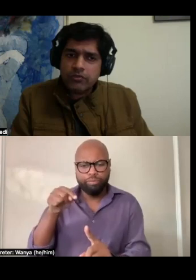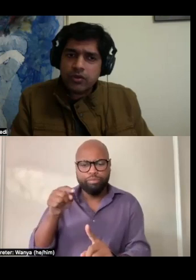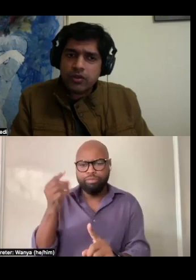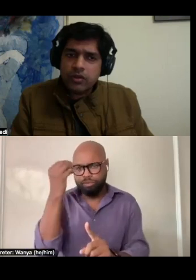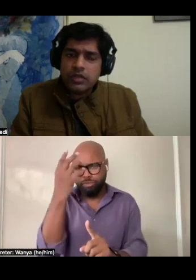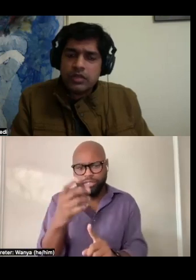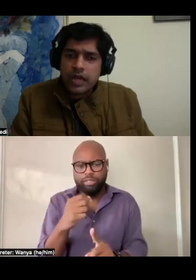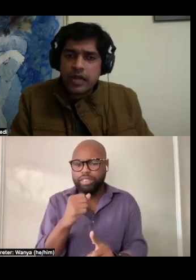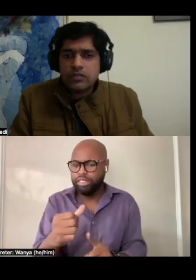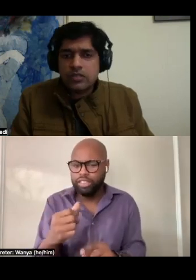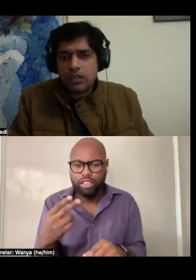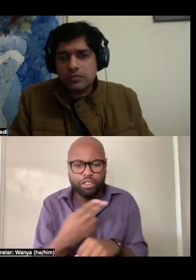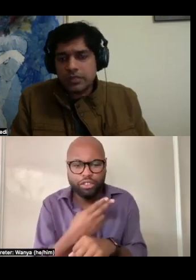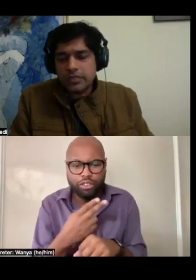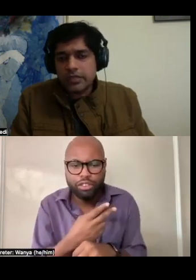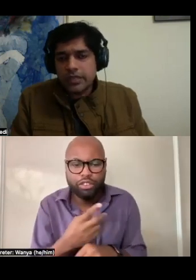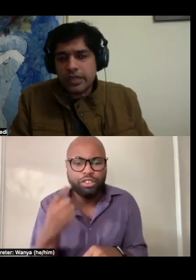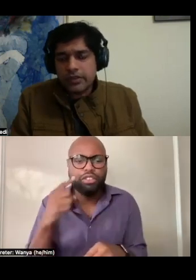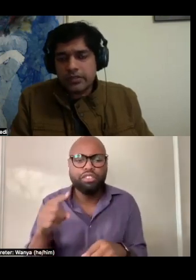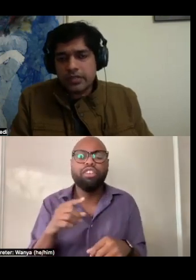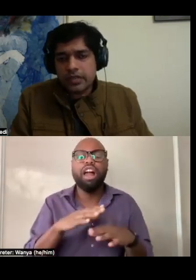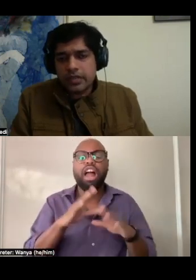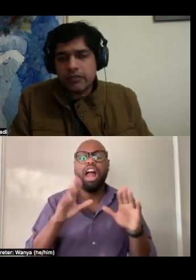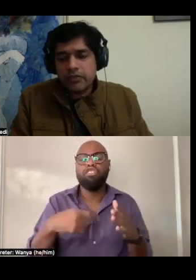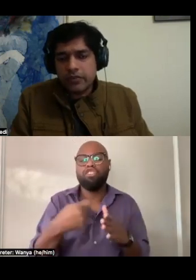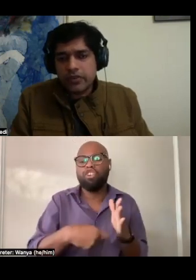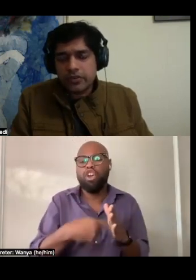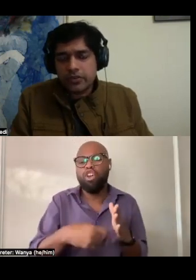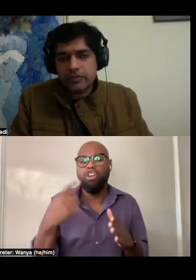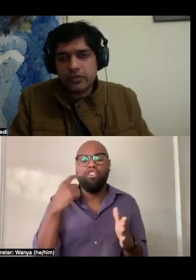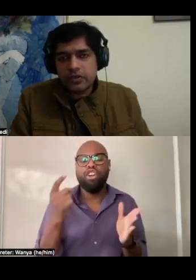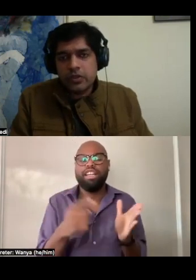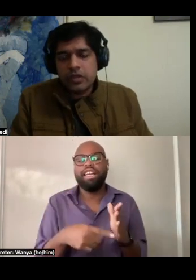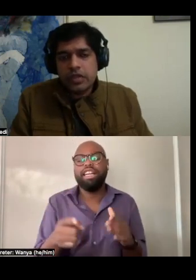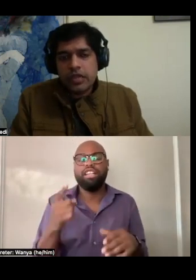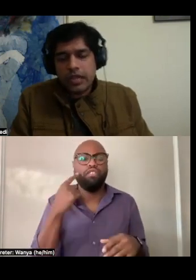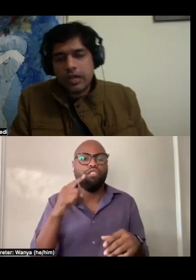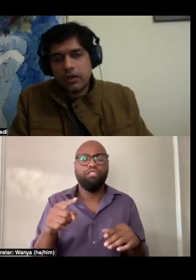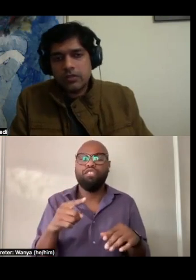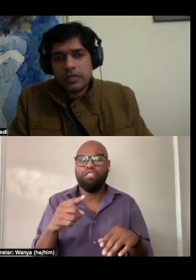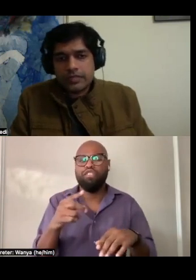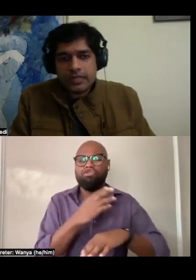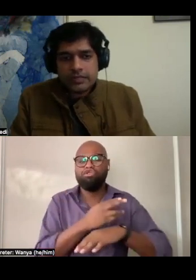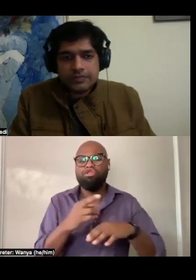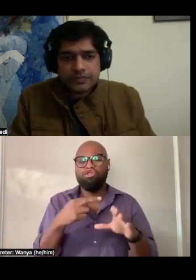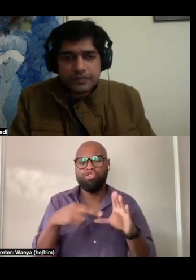for housing cost burden indicators on regression. So onto the next slide.